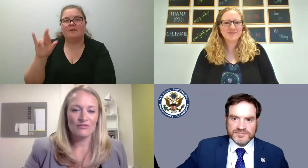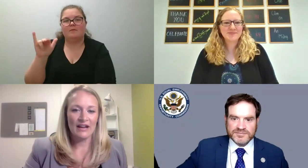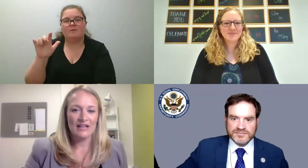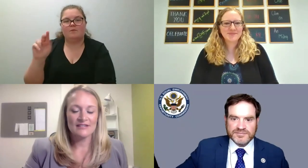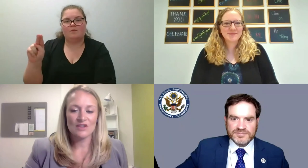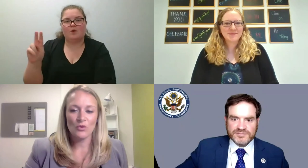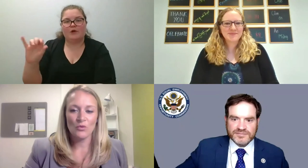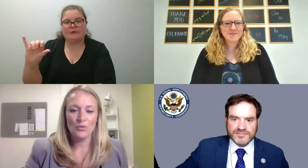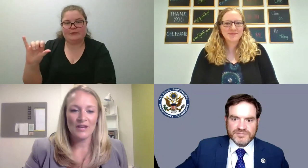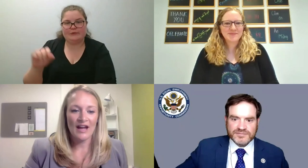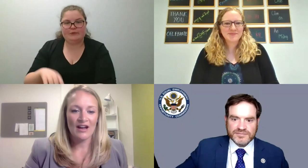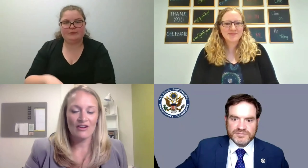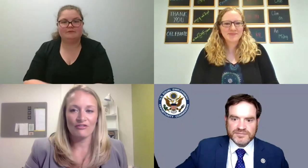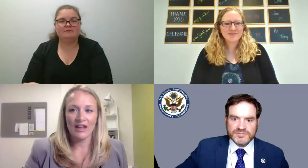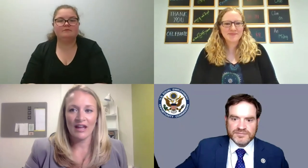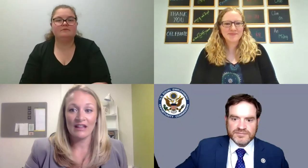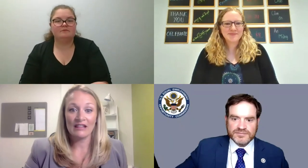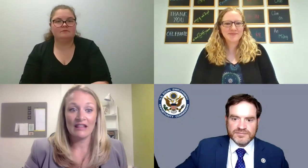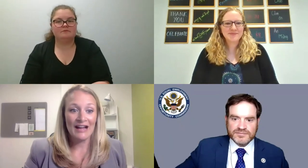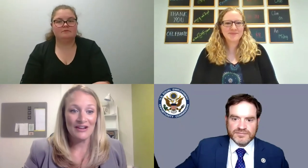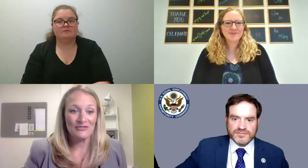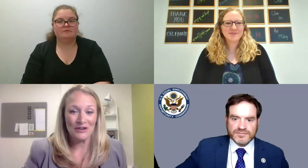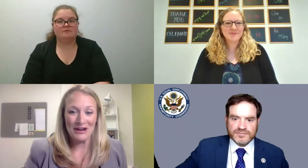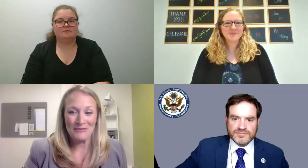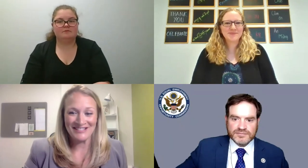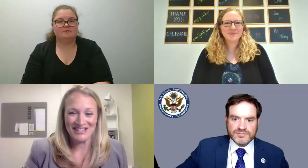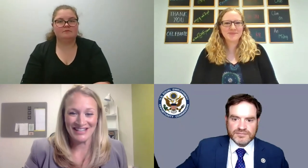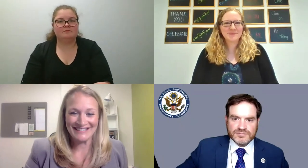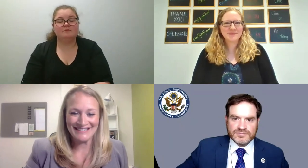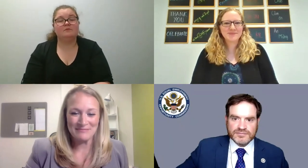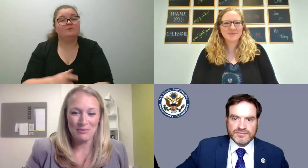All right, so we have a lot of great questions,